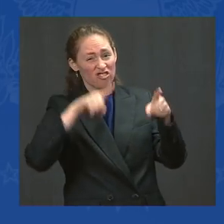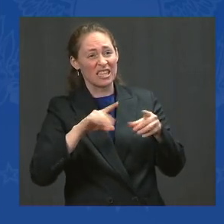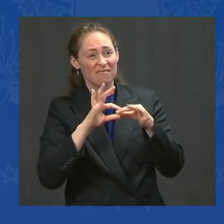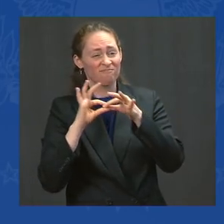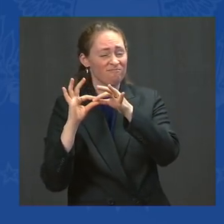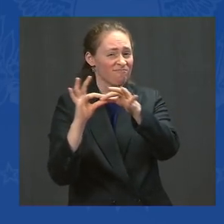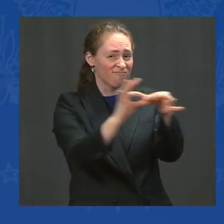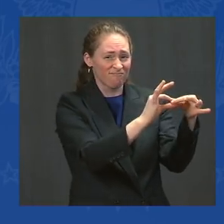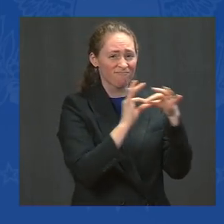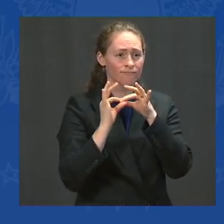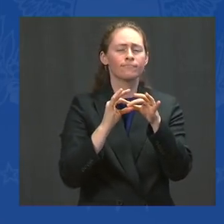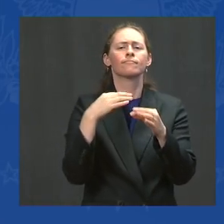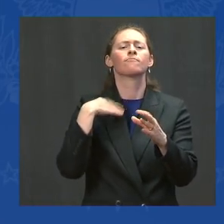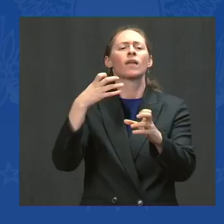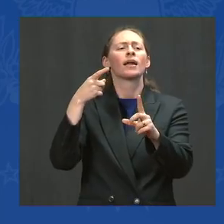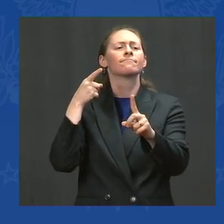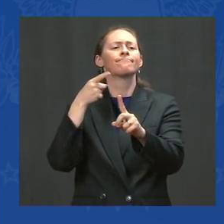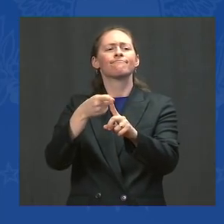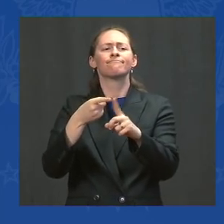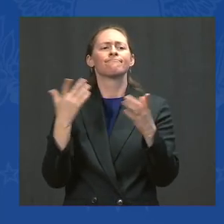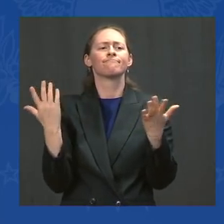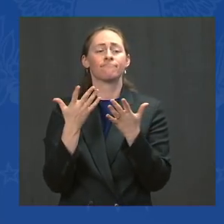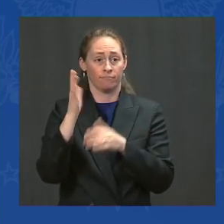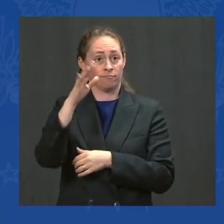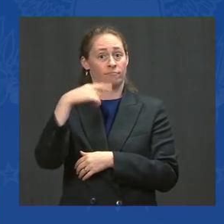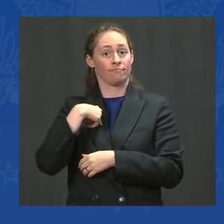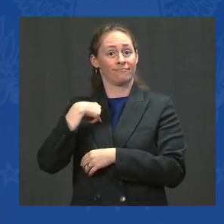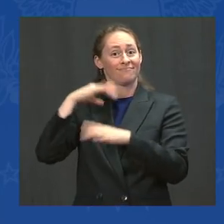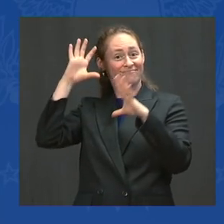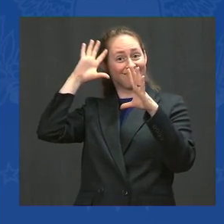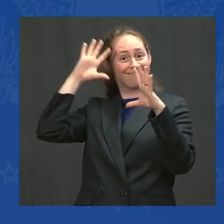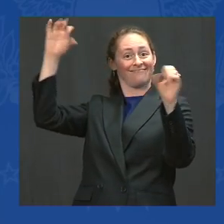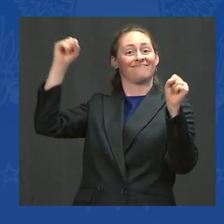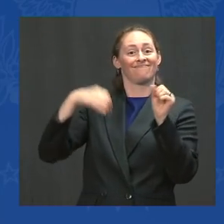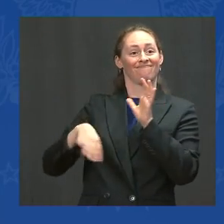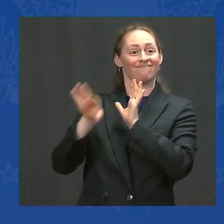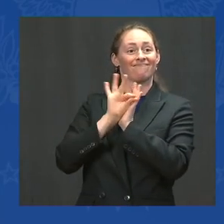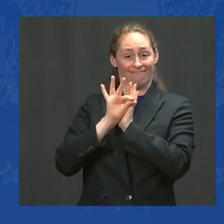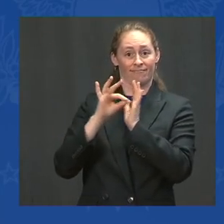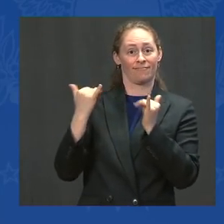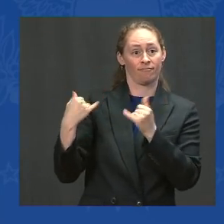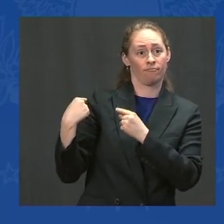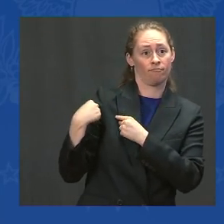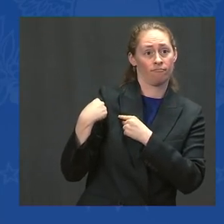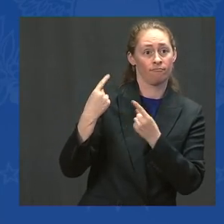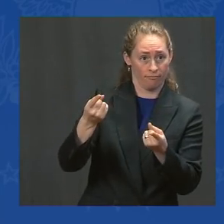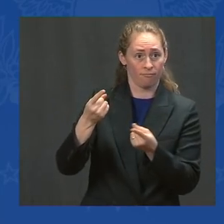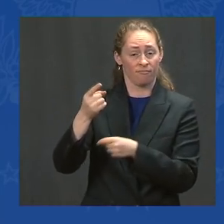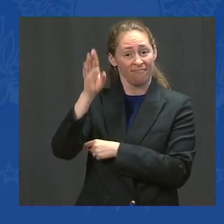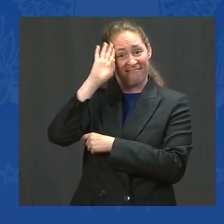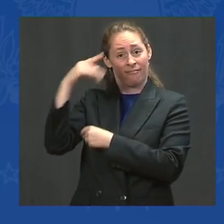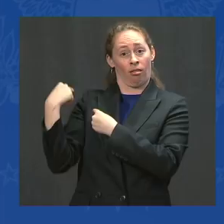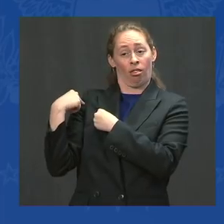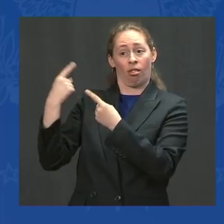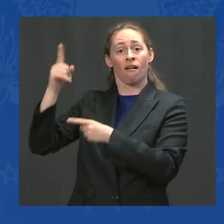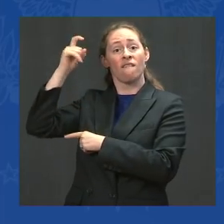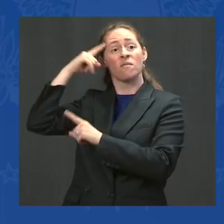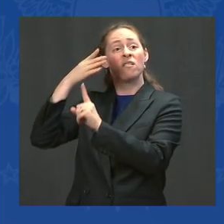Let me close with this: When I arrived in office, it had been a long time since the government had worked for the people. Things had been great for big corporations